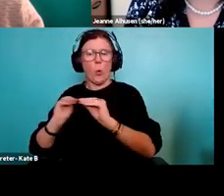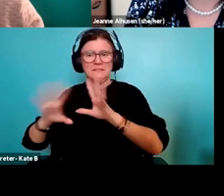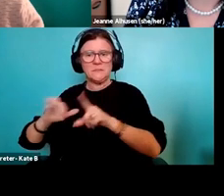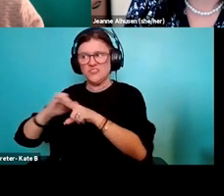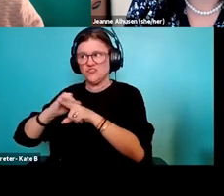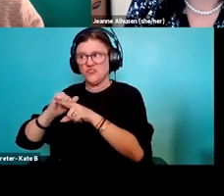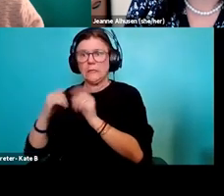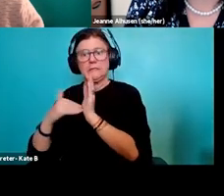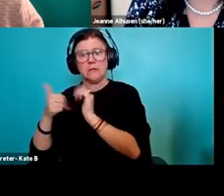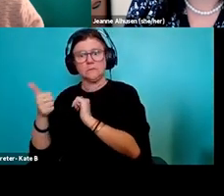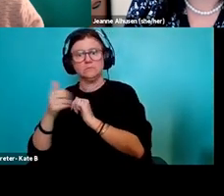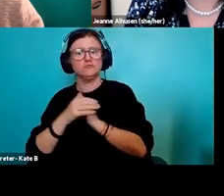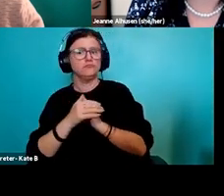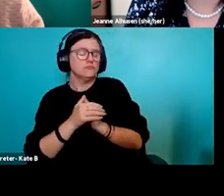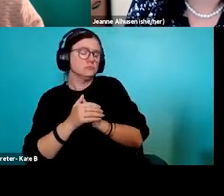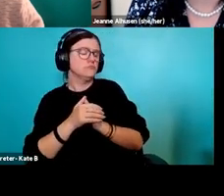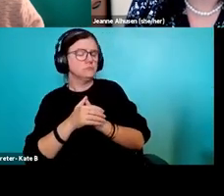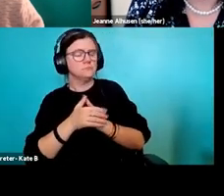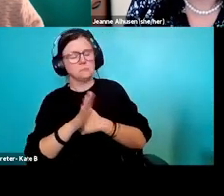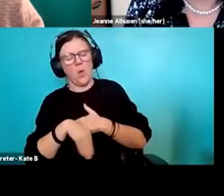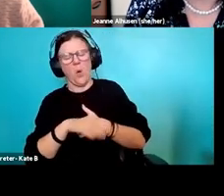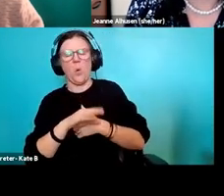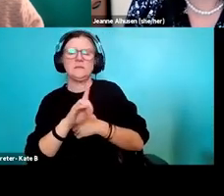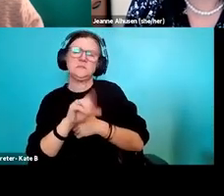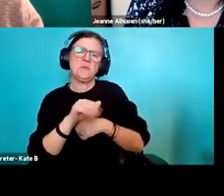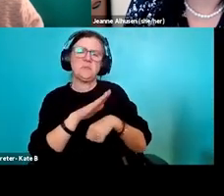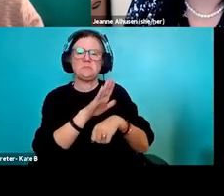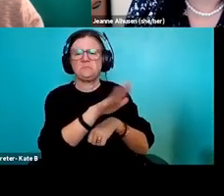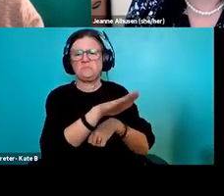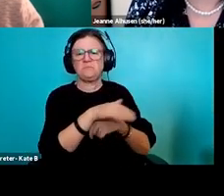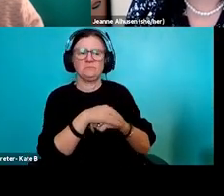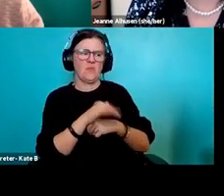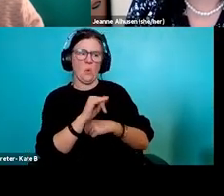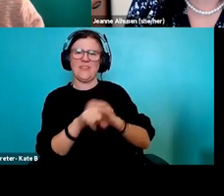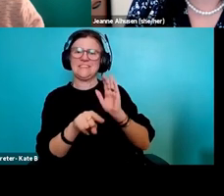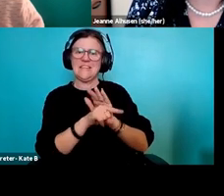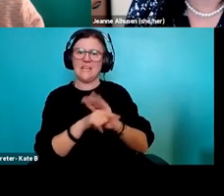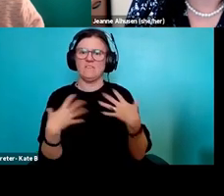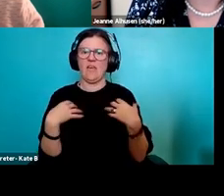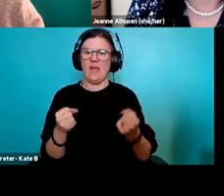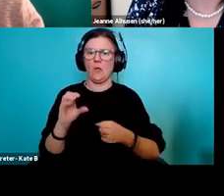are likely to continue to view disability as a negative health outcome, or an illness